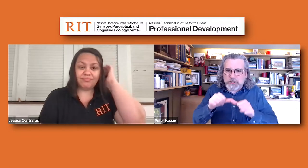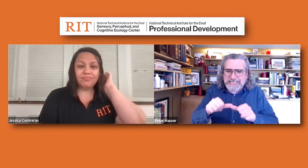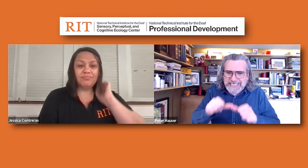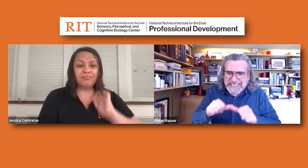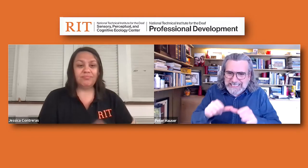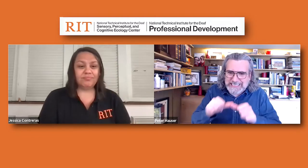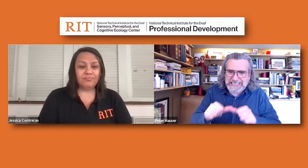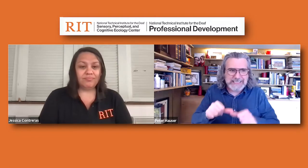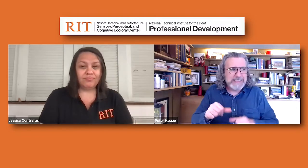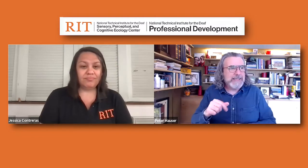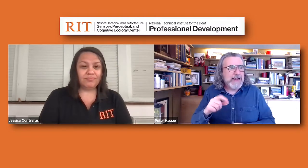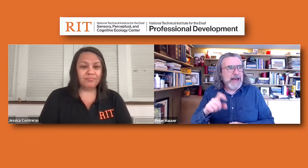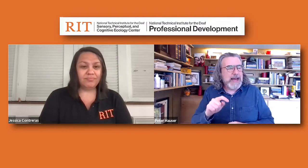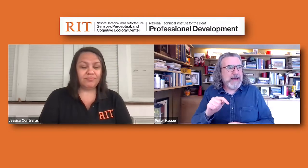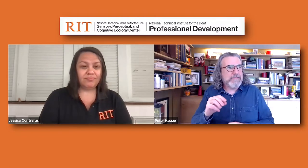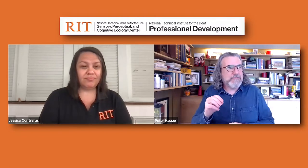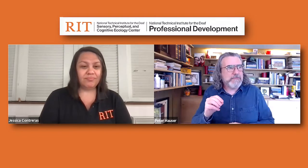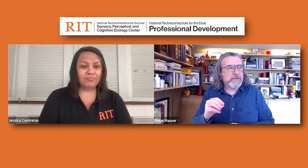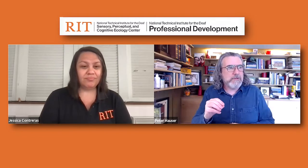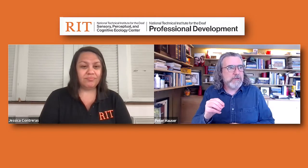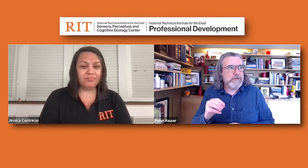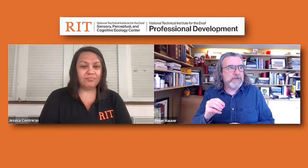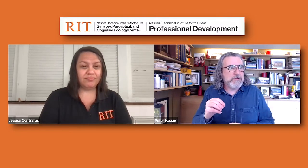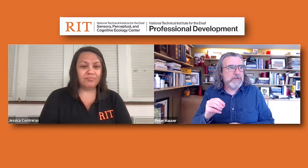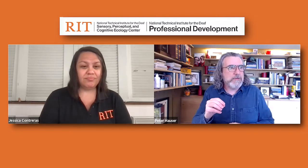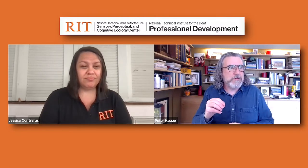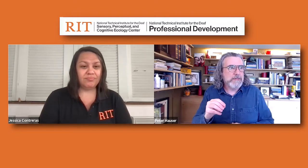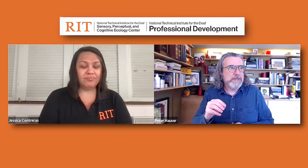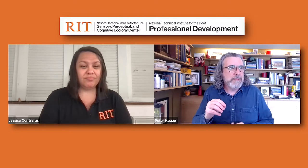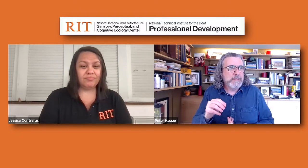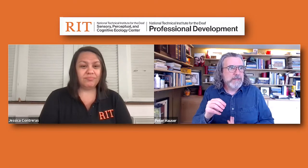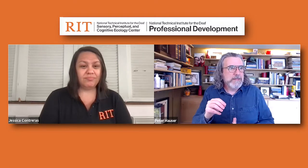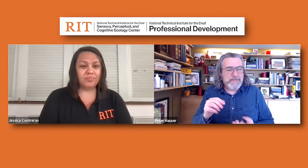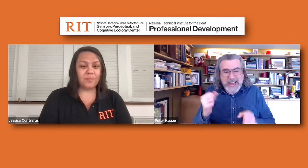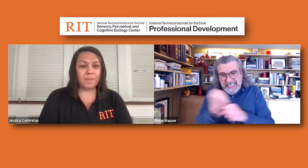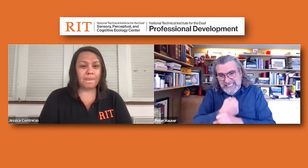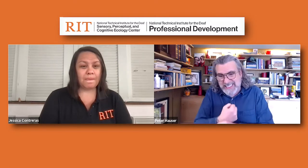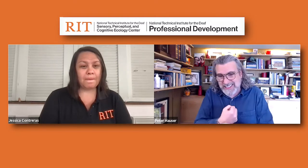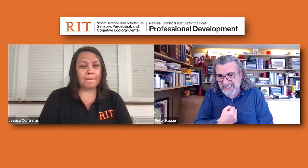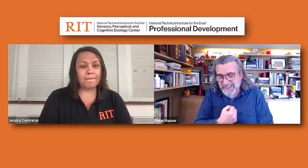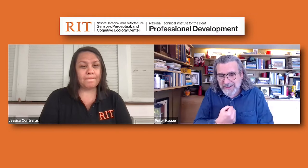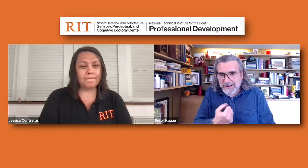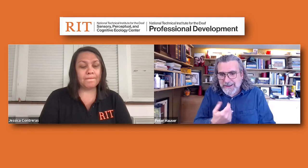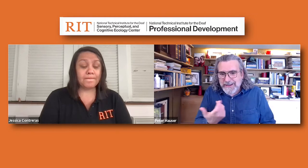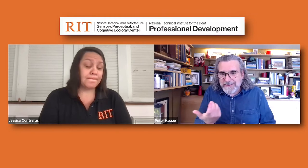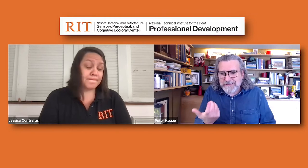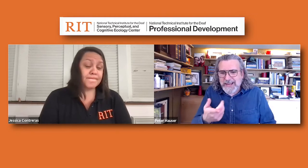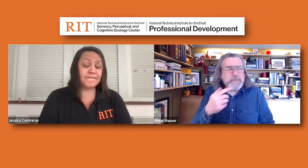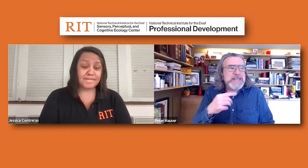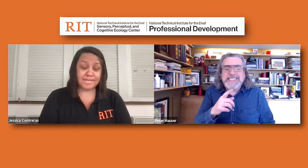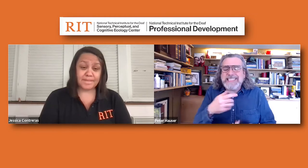and we have to persist despite it. And we have to fight.